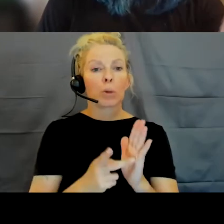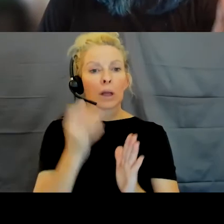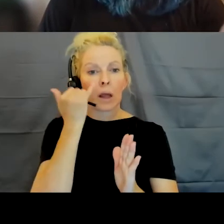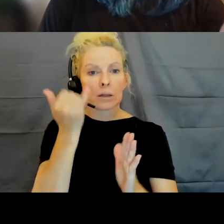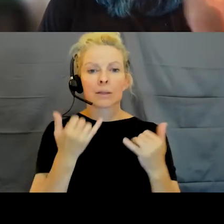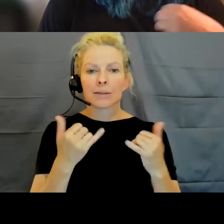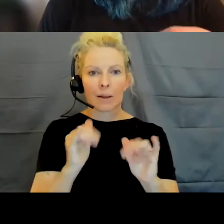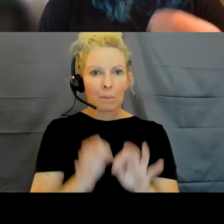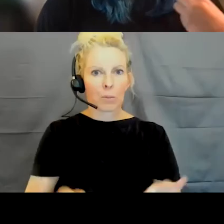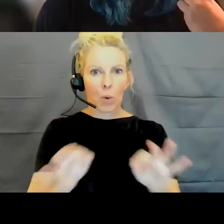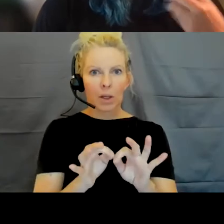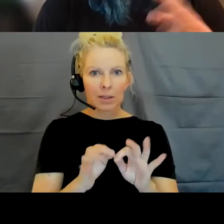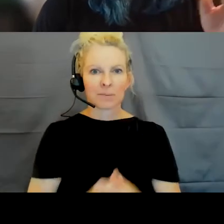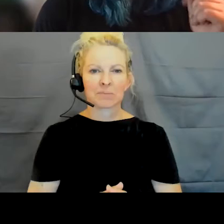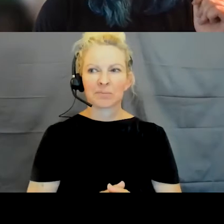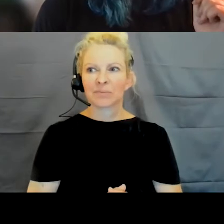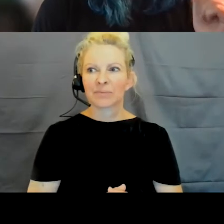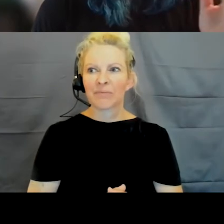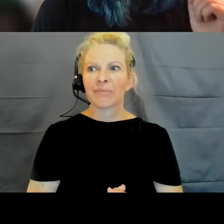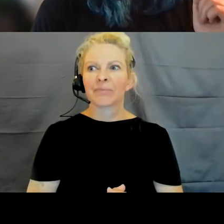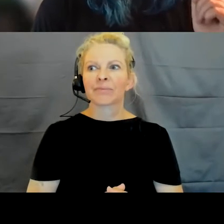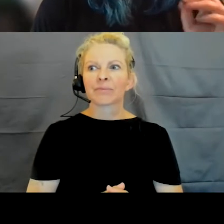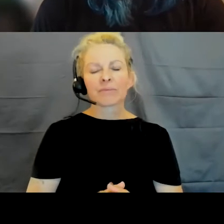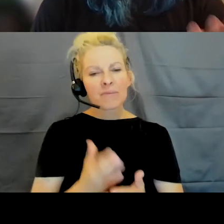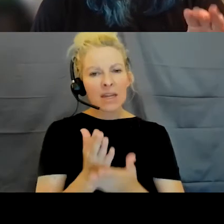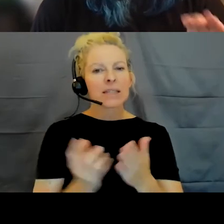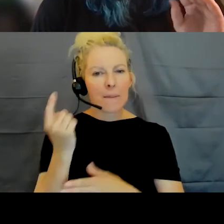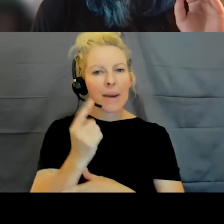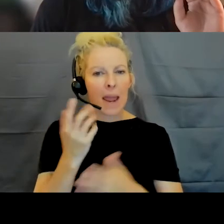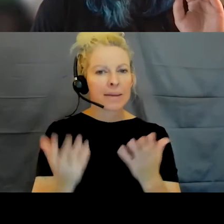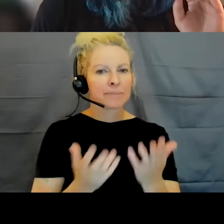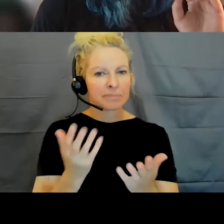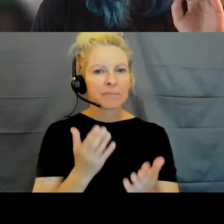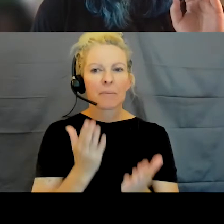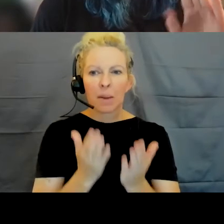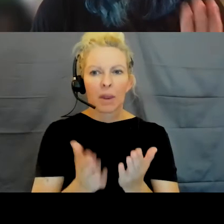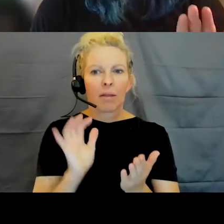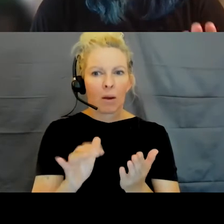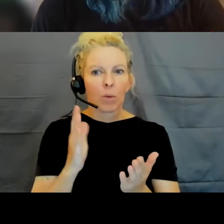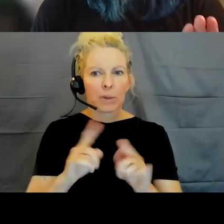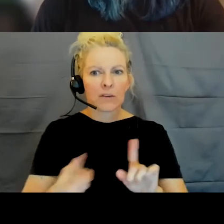though it might not be criteria anymore. Soon, someday. Definitely something you have to dig a